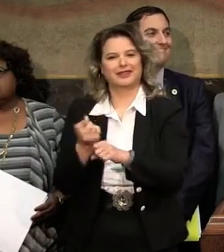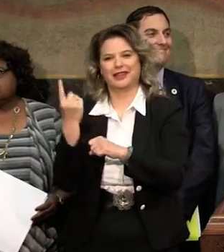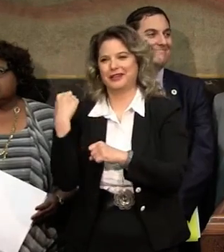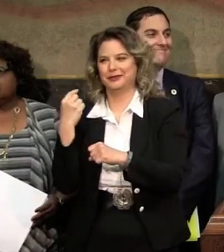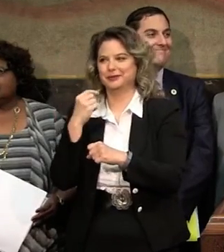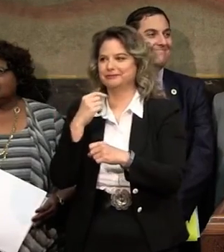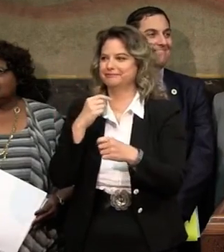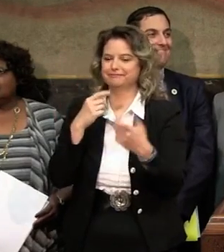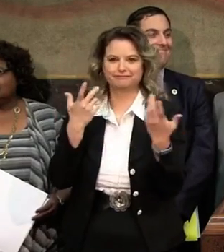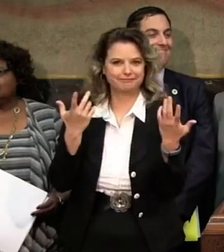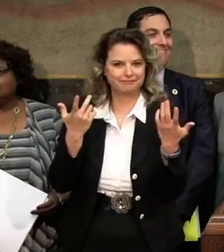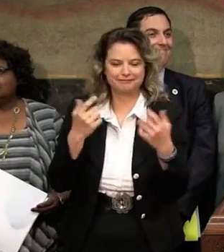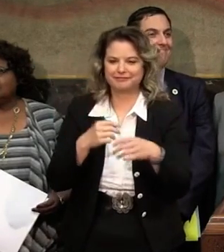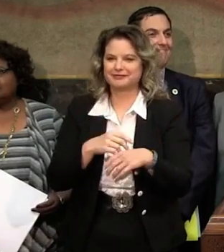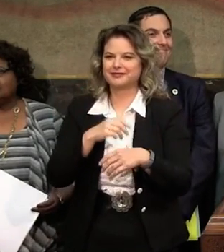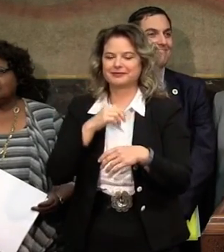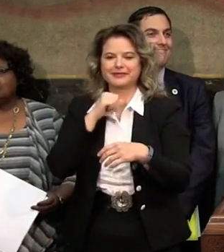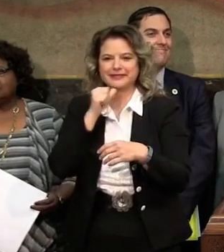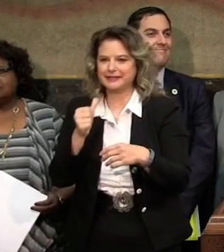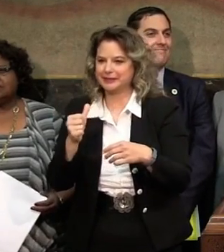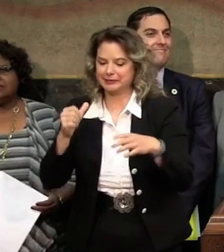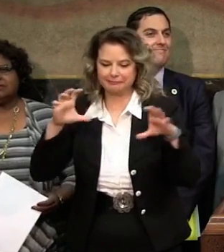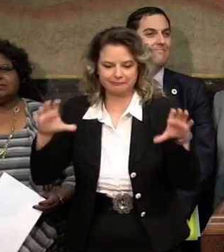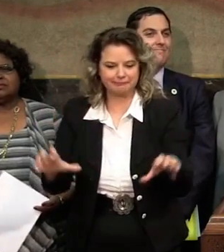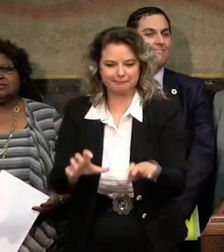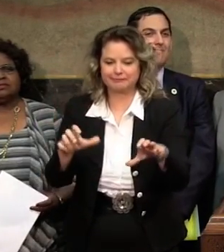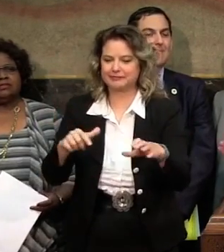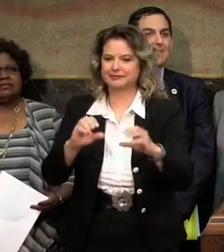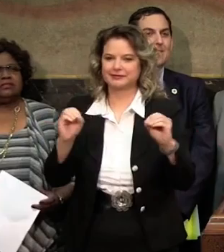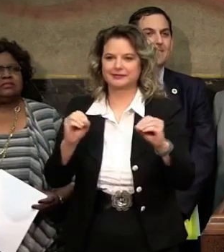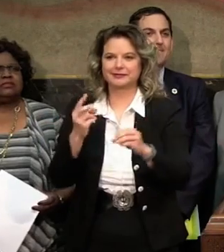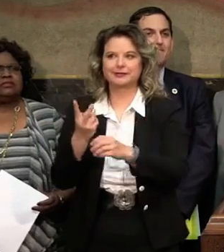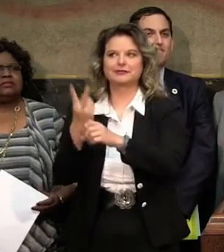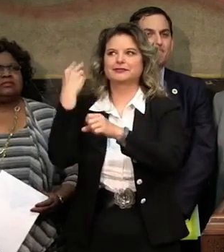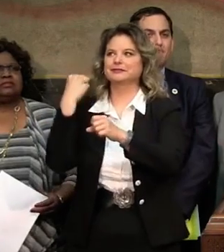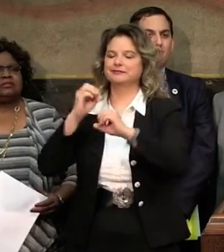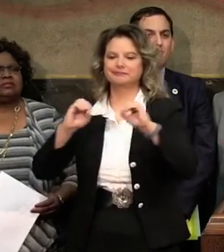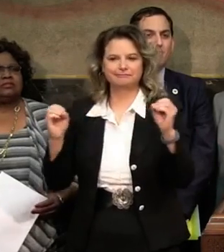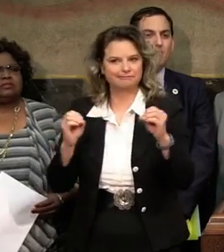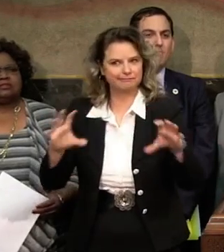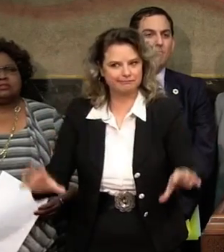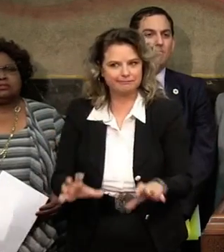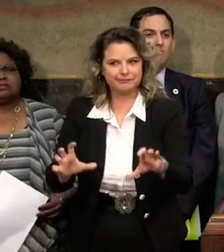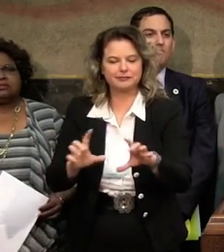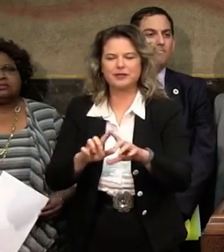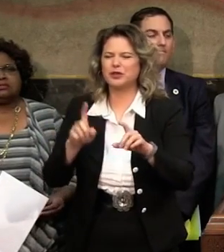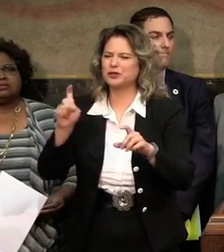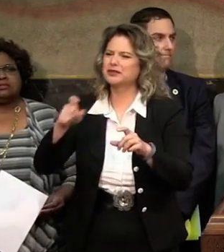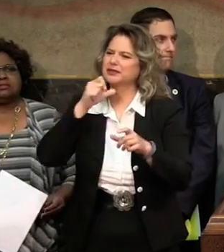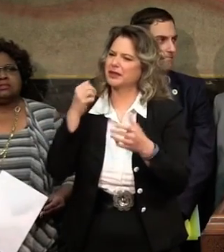year before but we shouldn't wait to do what we all know needs to be done now